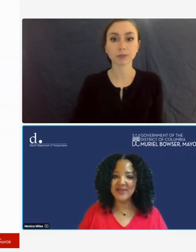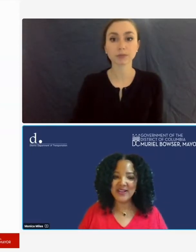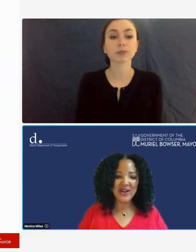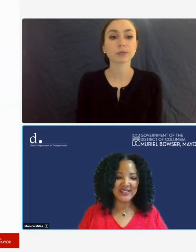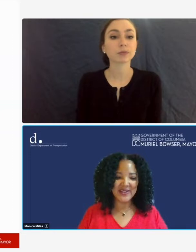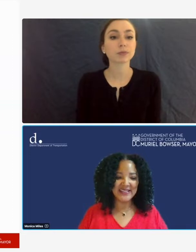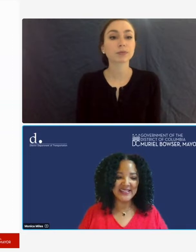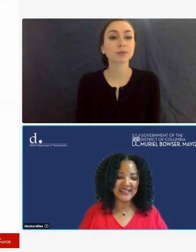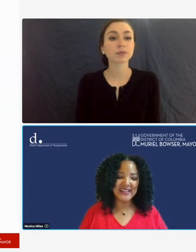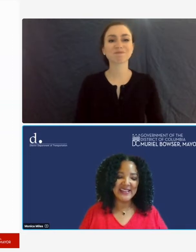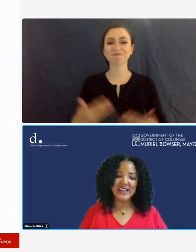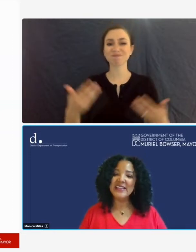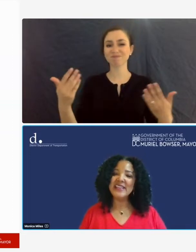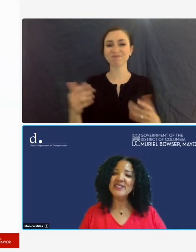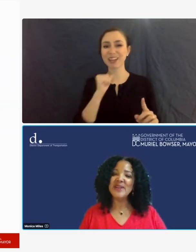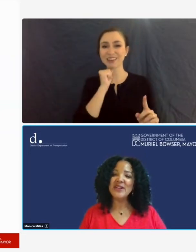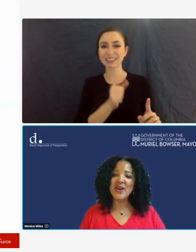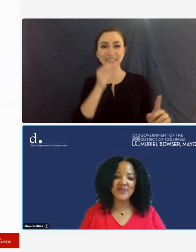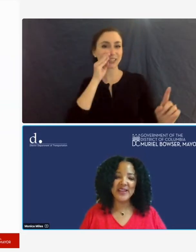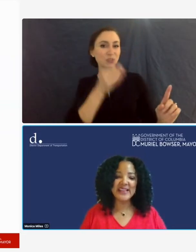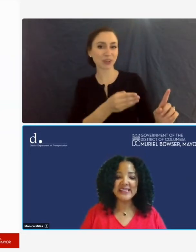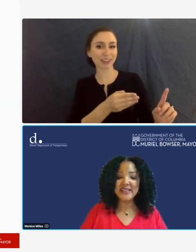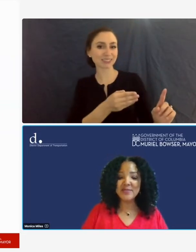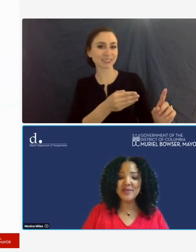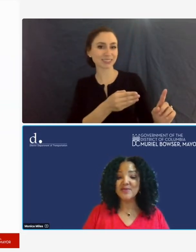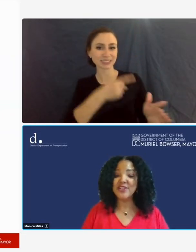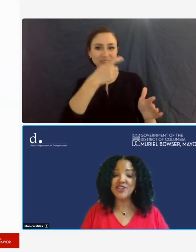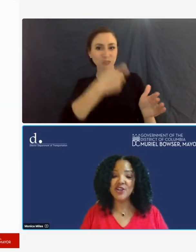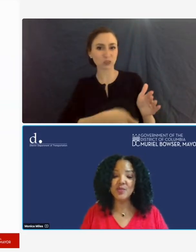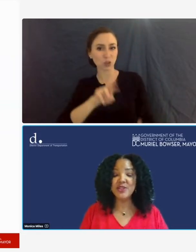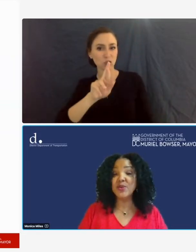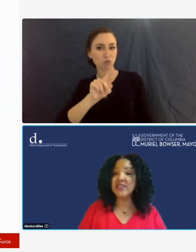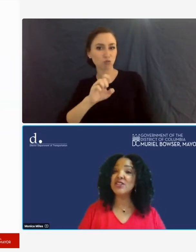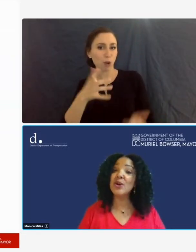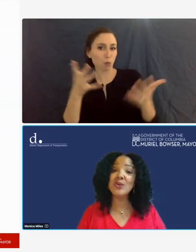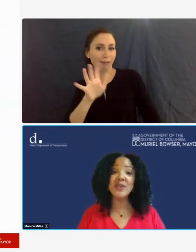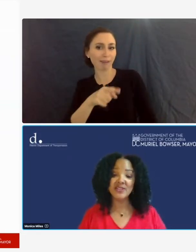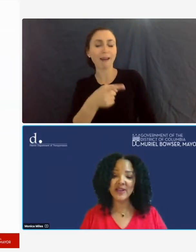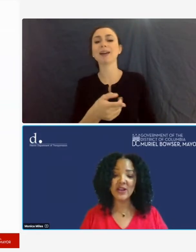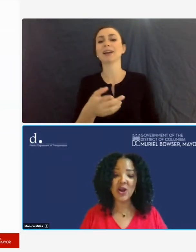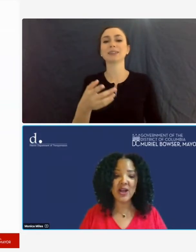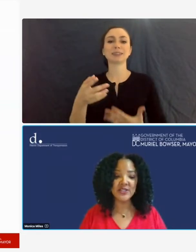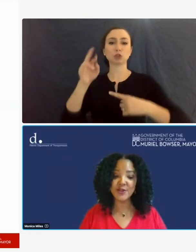cost rates an indirect cost rate is simply the ratio between the total indirect costs for your